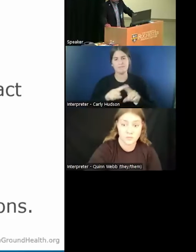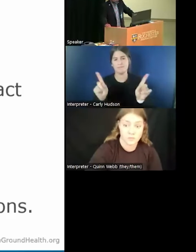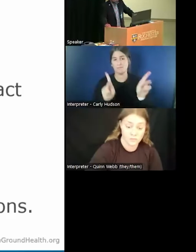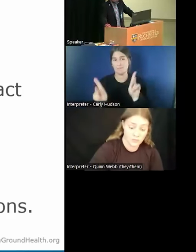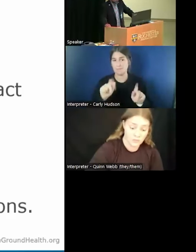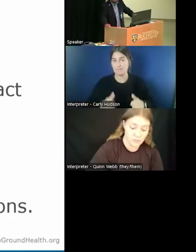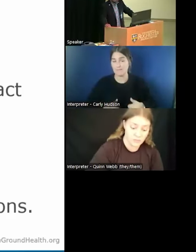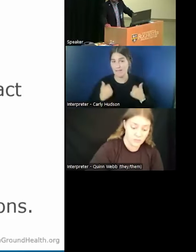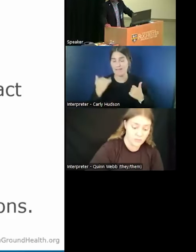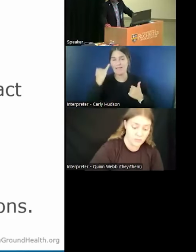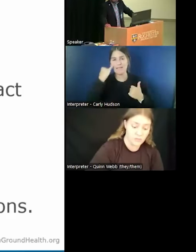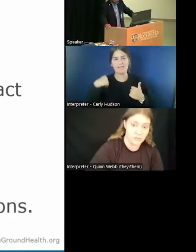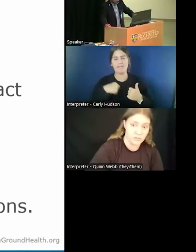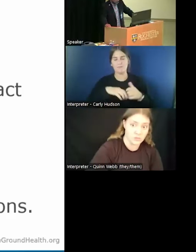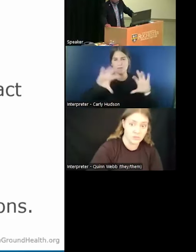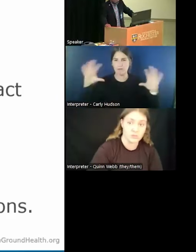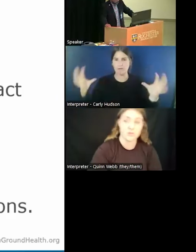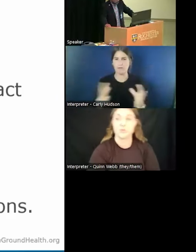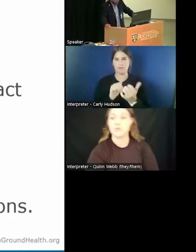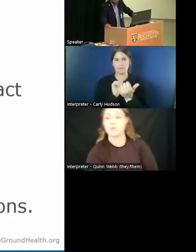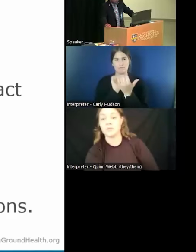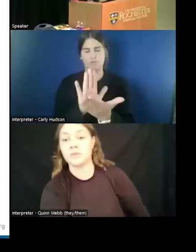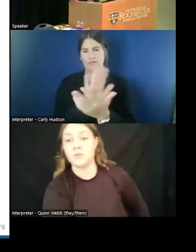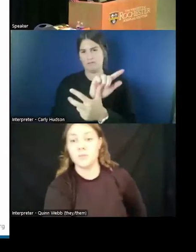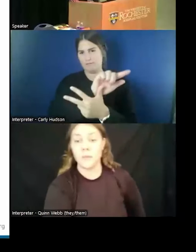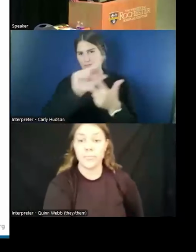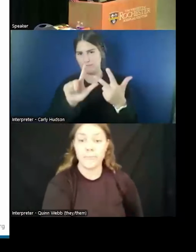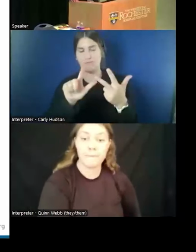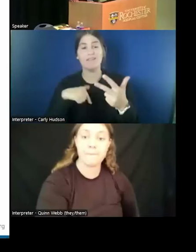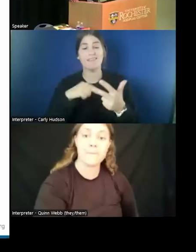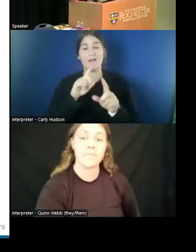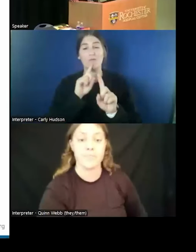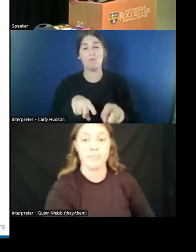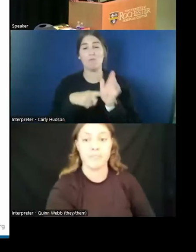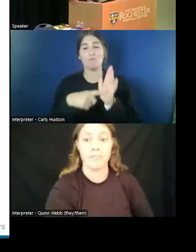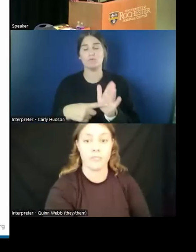we all collectively address these calls to action the report outlines how health inequities such